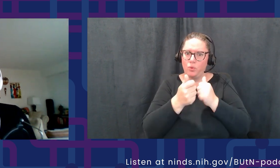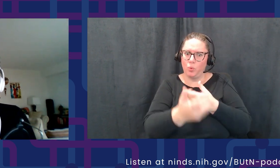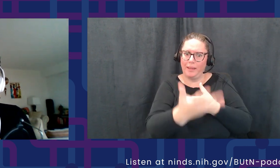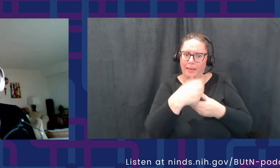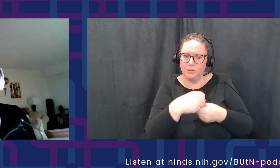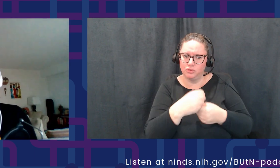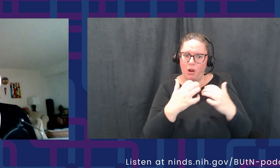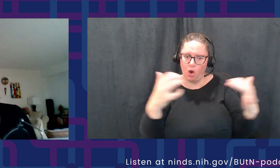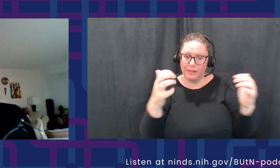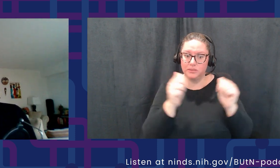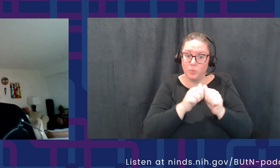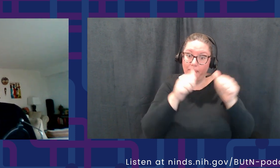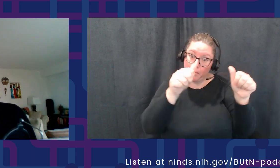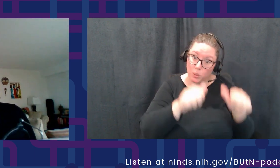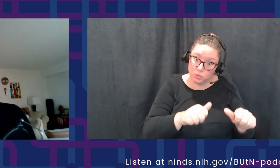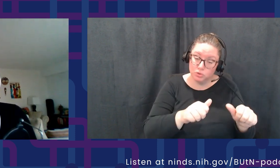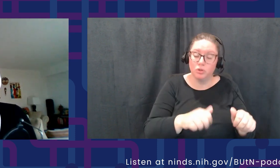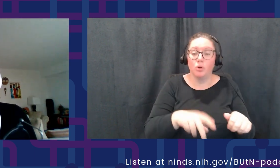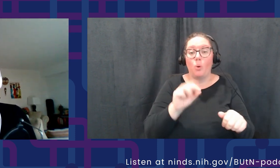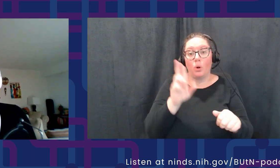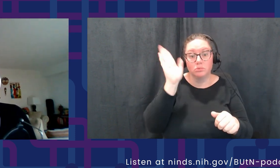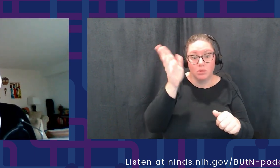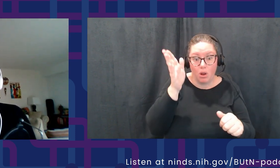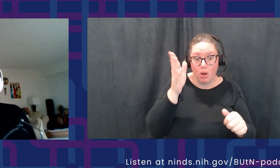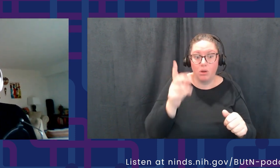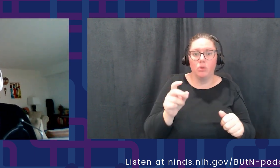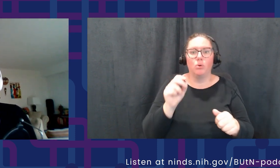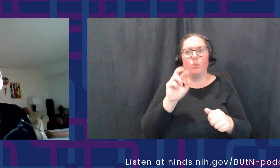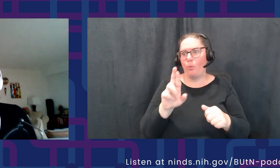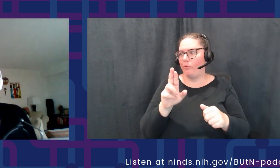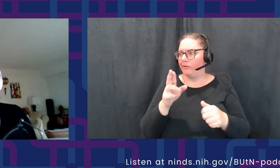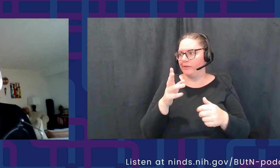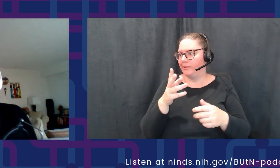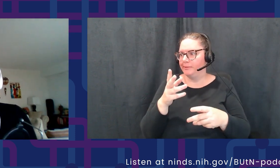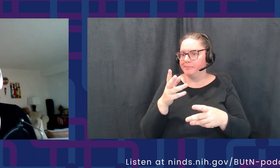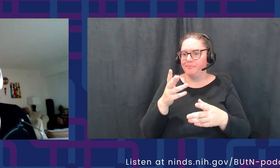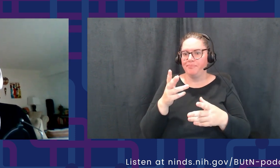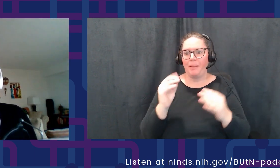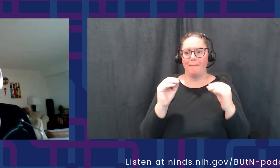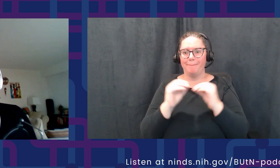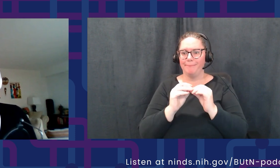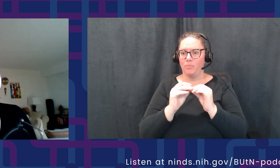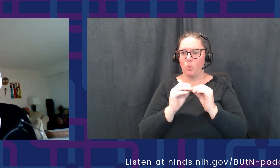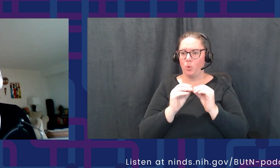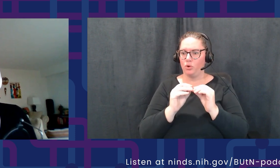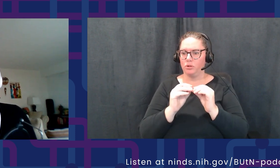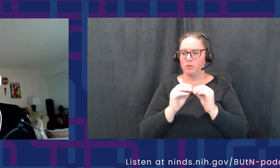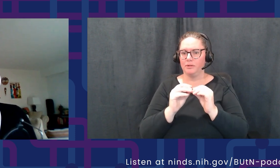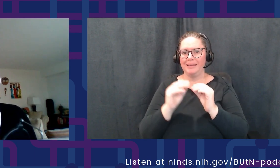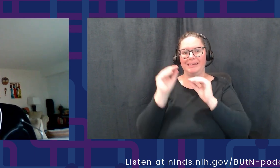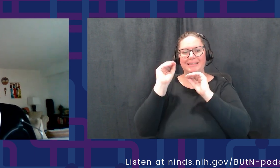poster versus a talk, versus perhaps more of a teaching, like, more like a